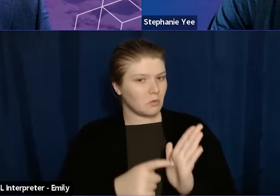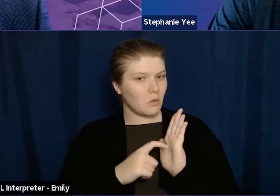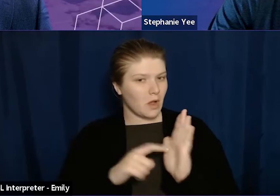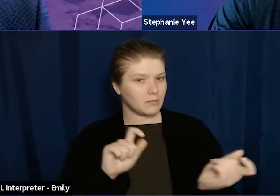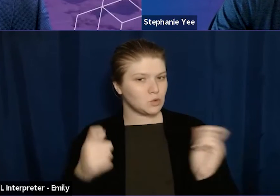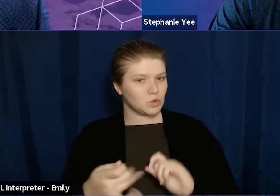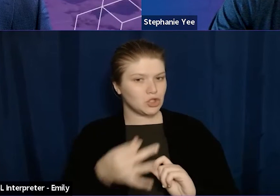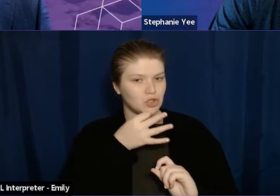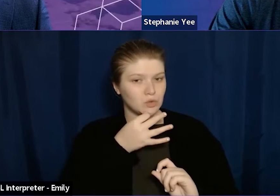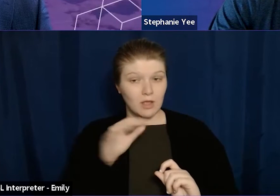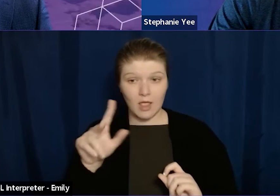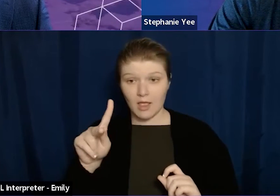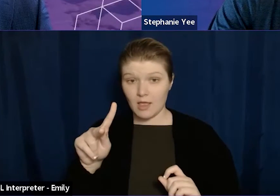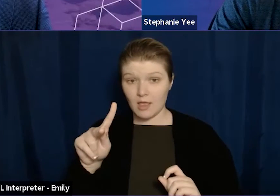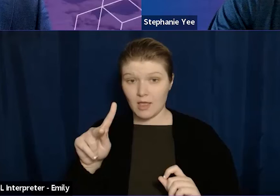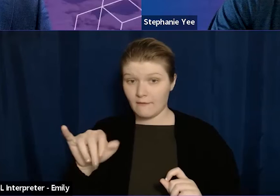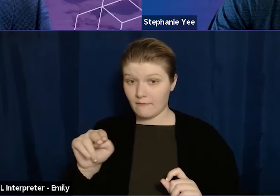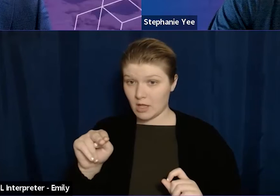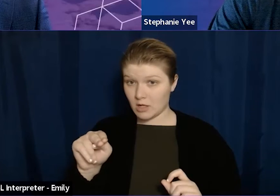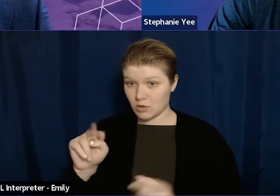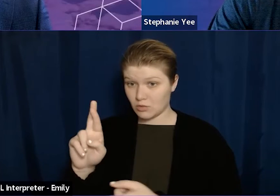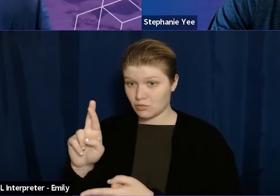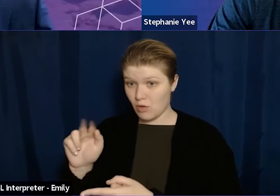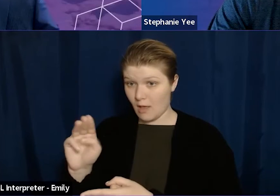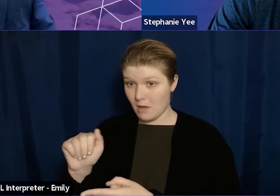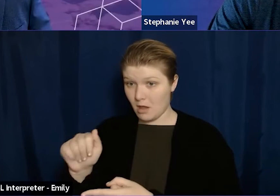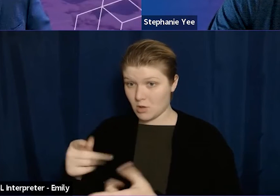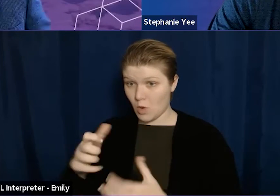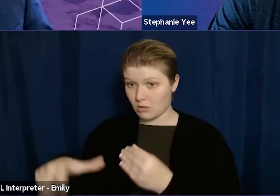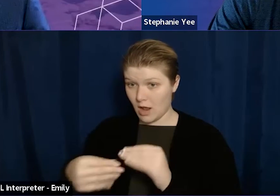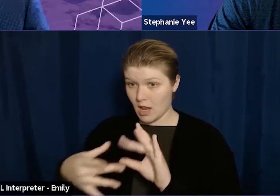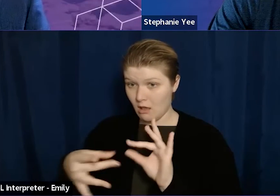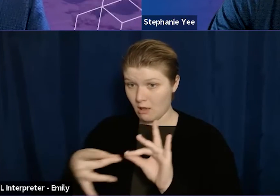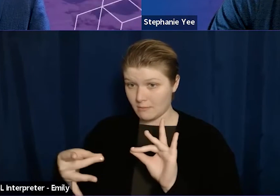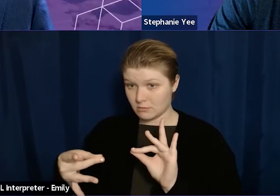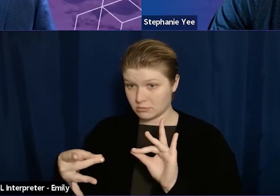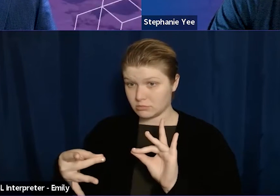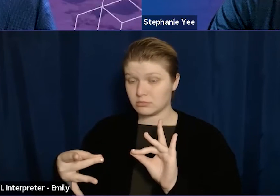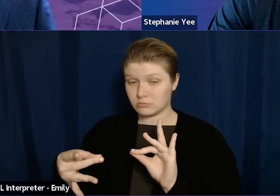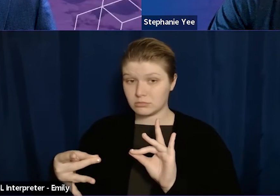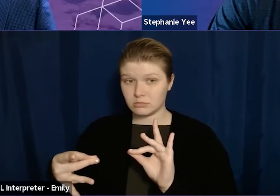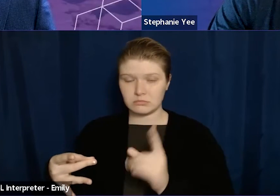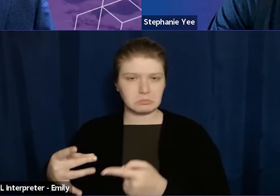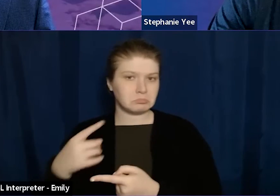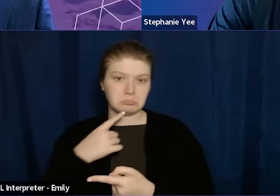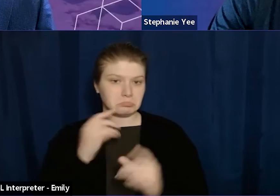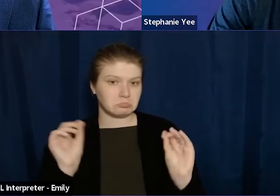Kevin and Rahma, do you have any input on that? Kevin Hewitt: I don't have any, Stephanie, sorry. Stephanie Yee: Okay.